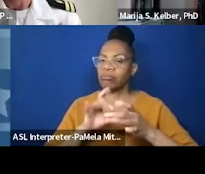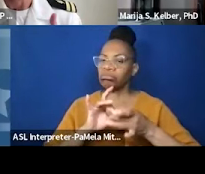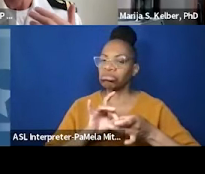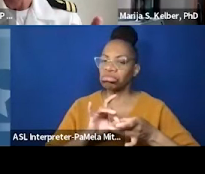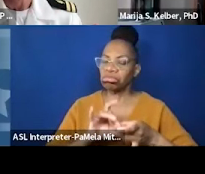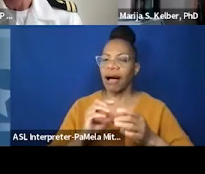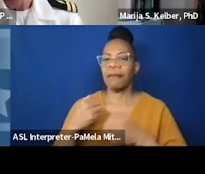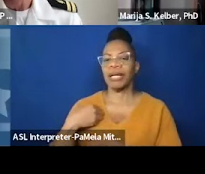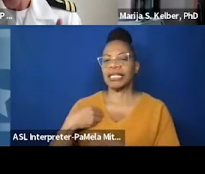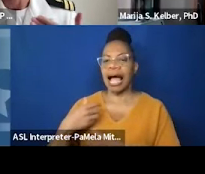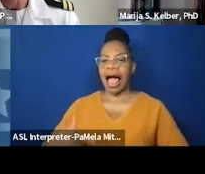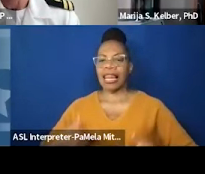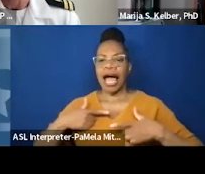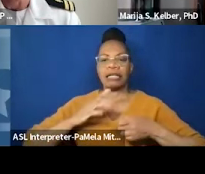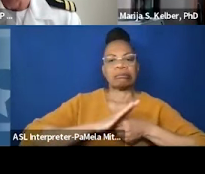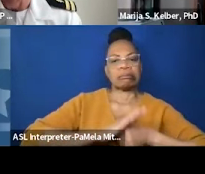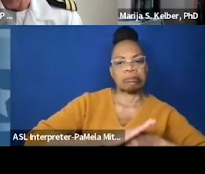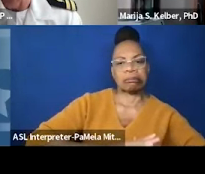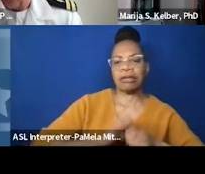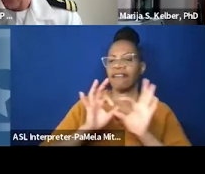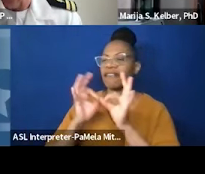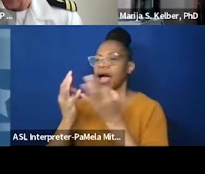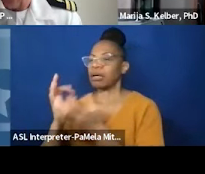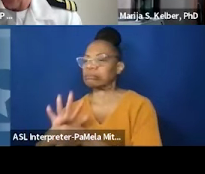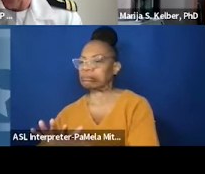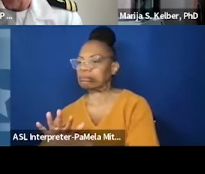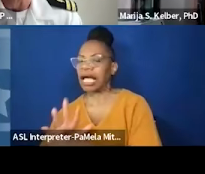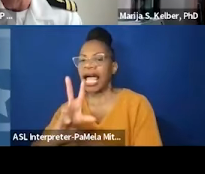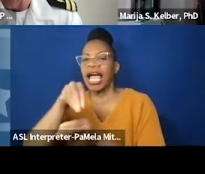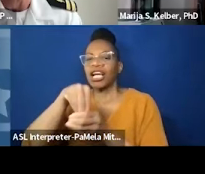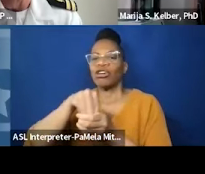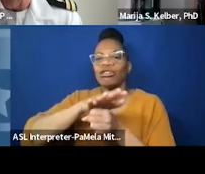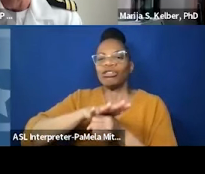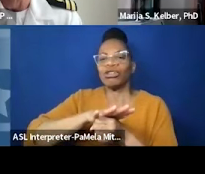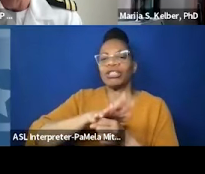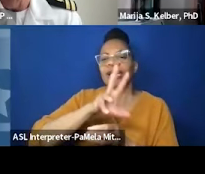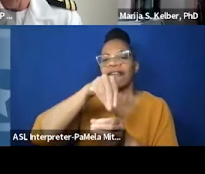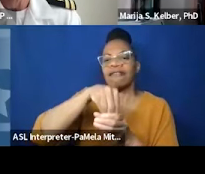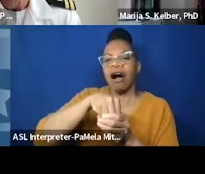family stressors, military stressors, including stressors that have to do with being involved with the legal or disciplinary systems.